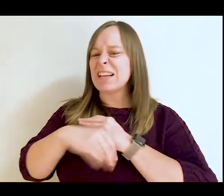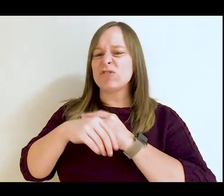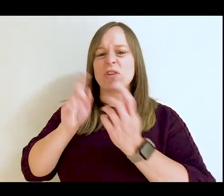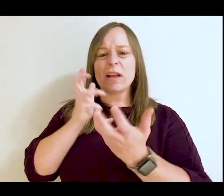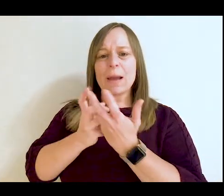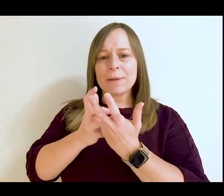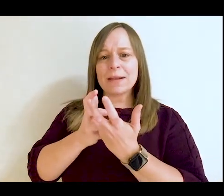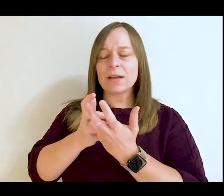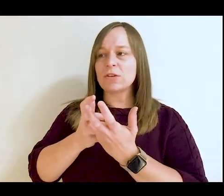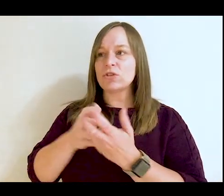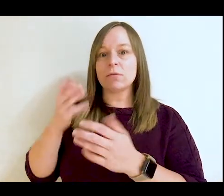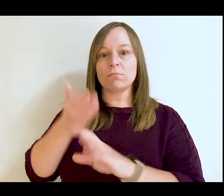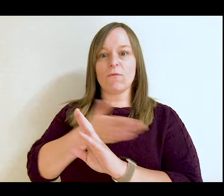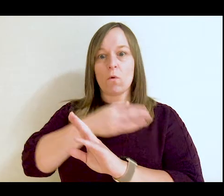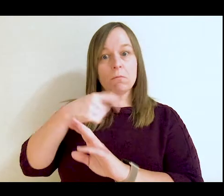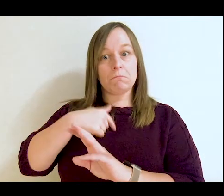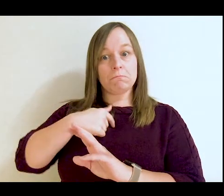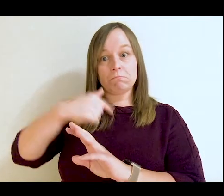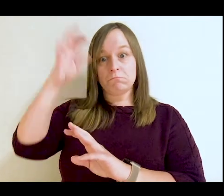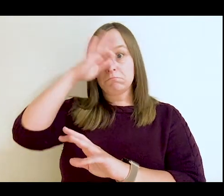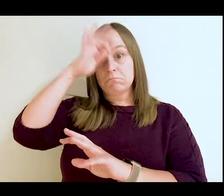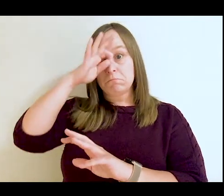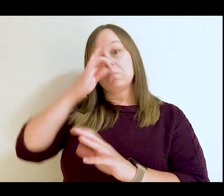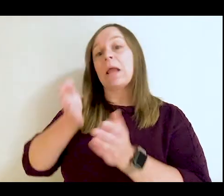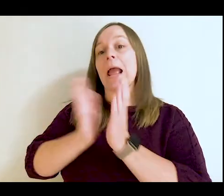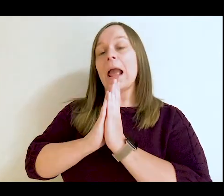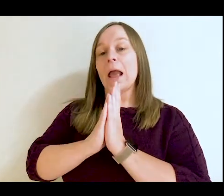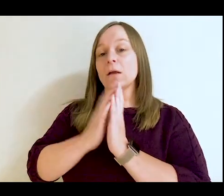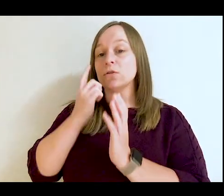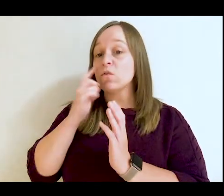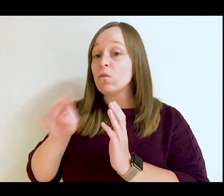additional accommodations I wasn't aware of before that I started asking for was